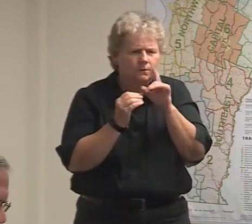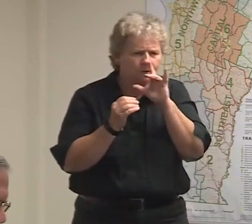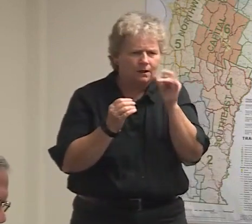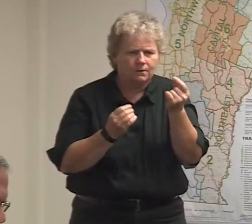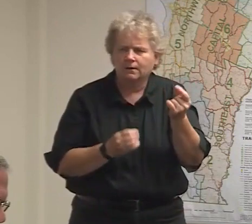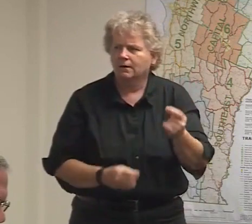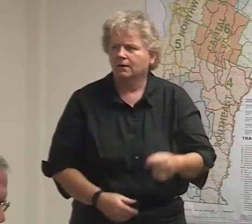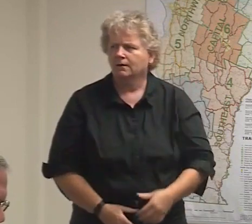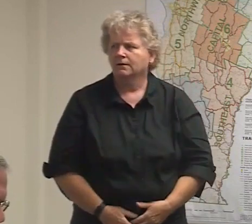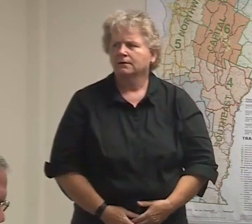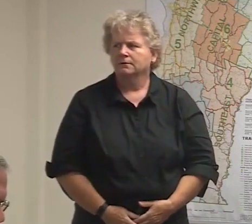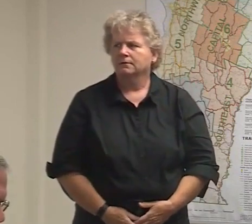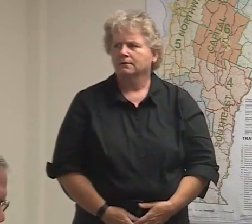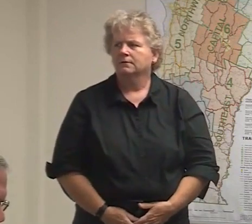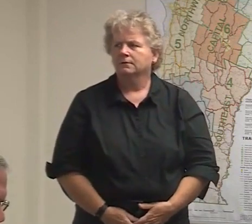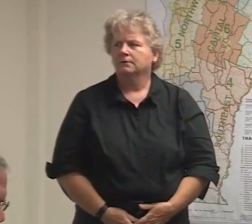YEAH. HOW DOES THAT WORK?